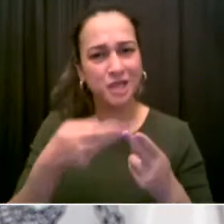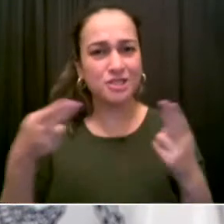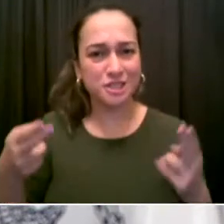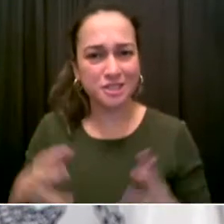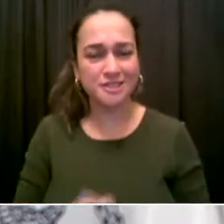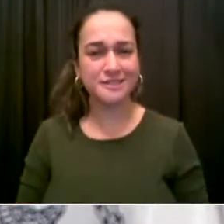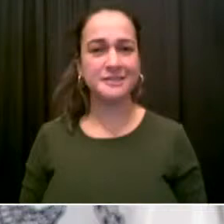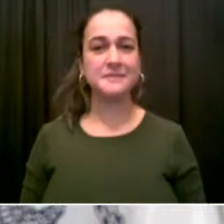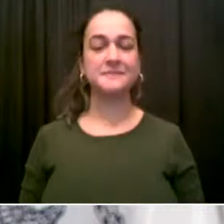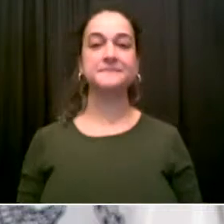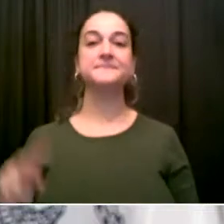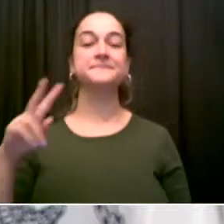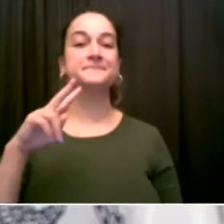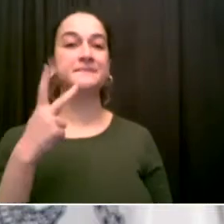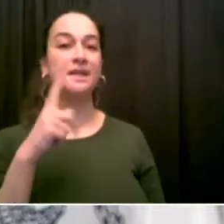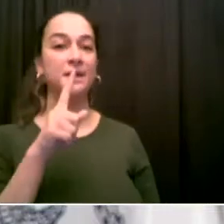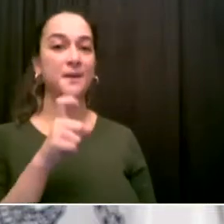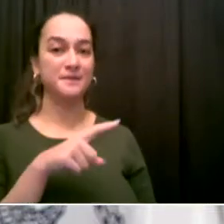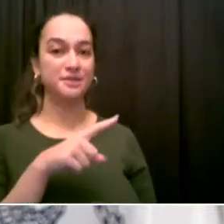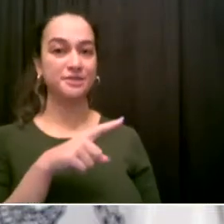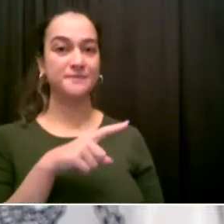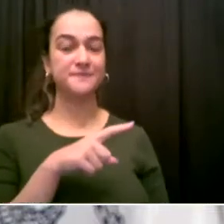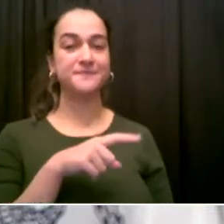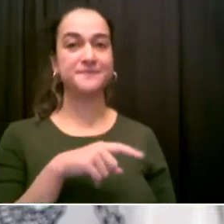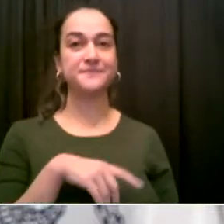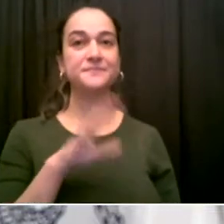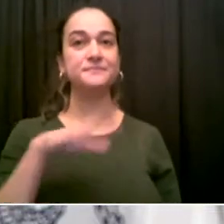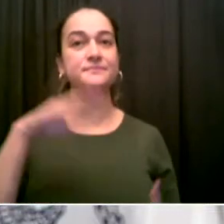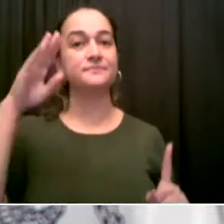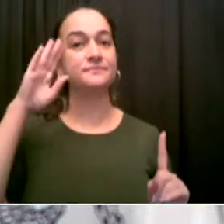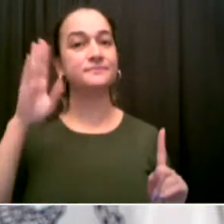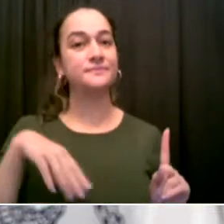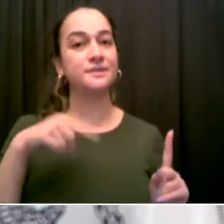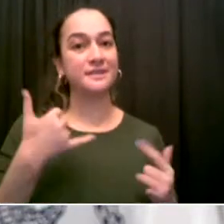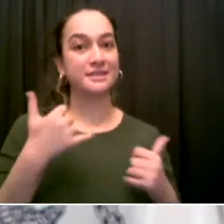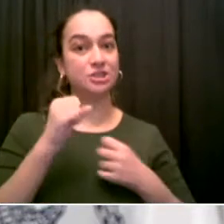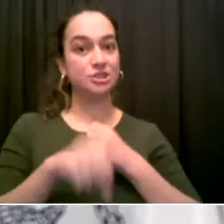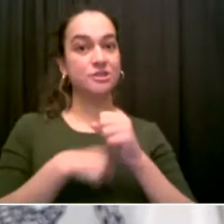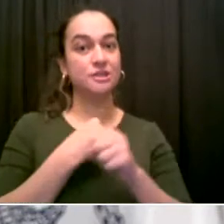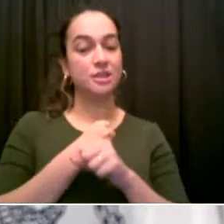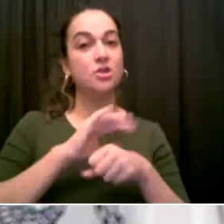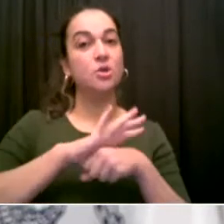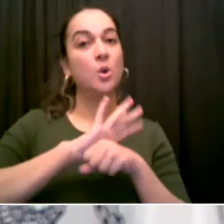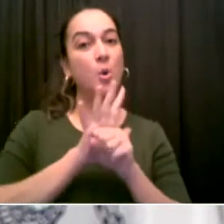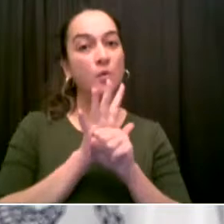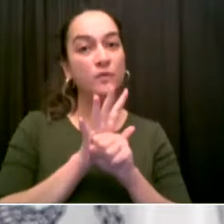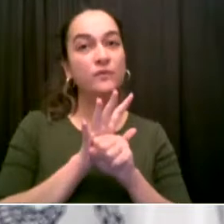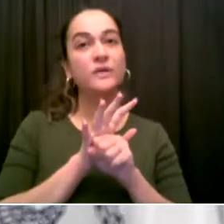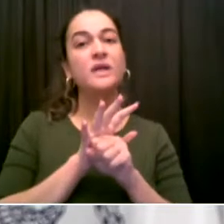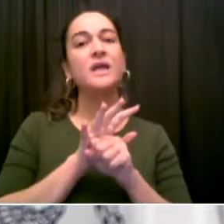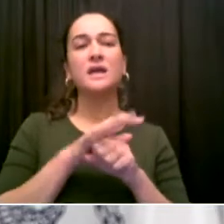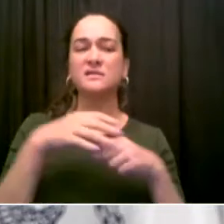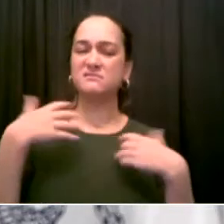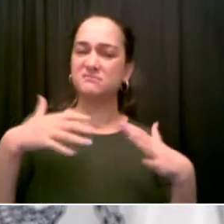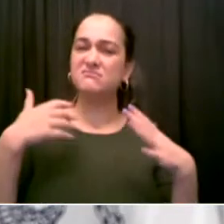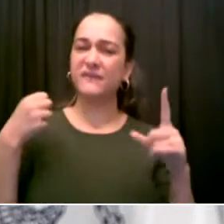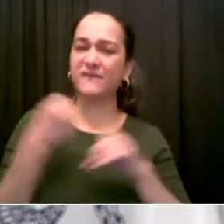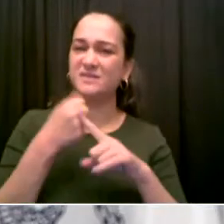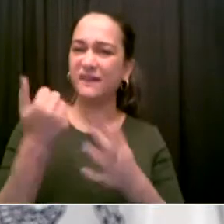THE RIGHT MOMENT. GO AHEAD. Reporter: OKAY, THANKS. THE OTHER THING